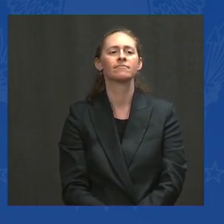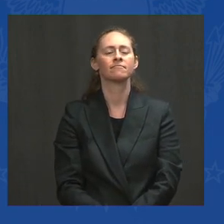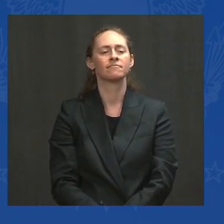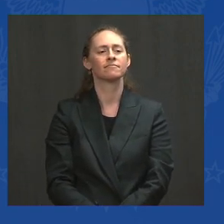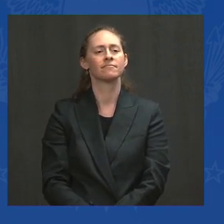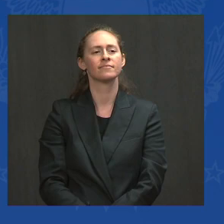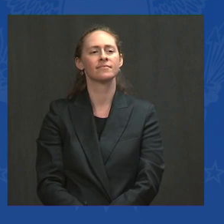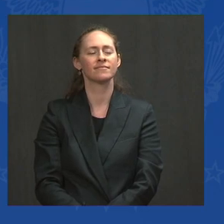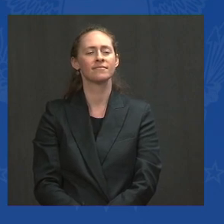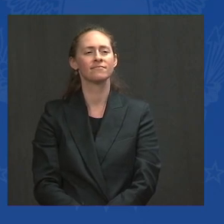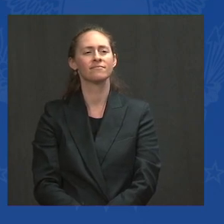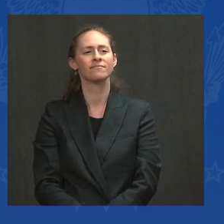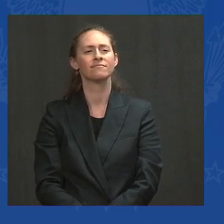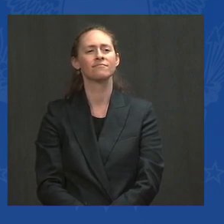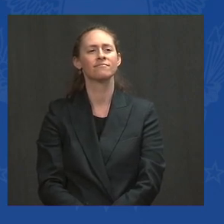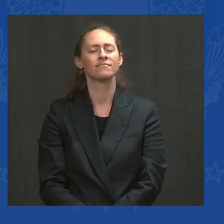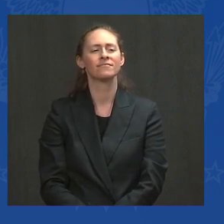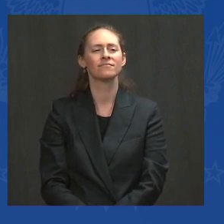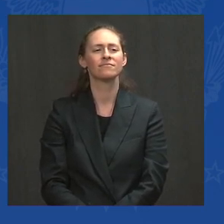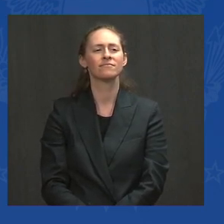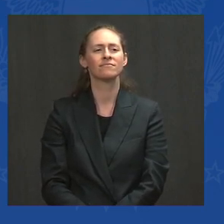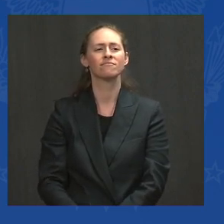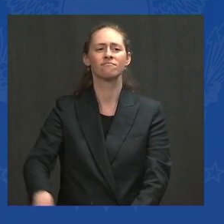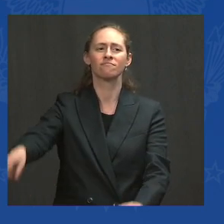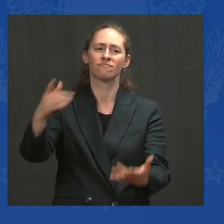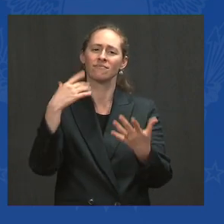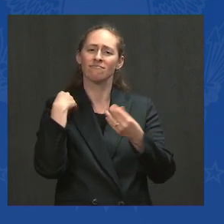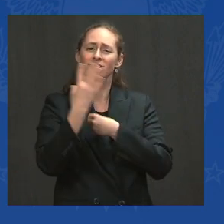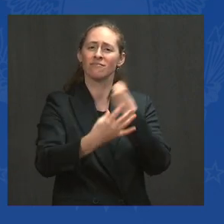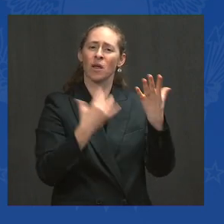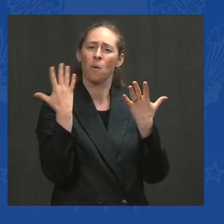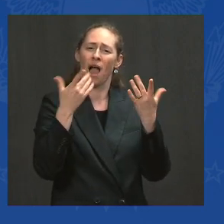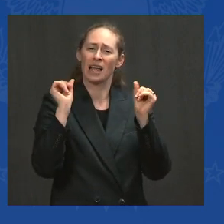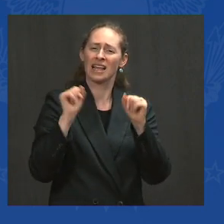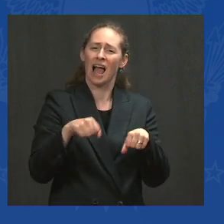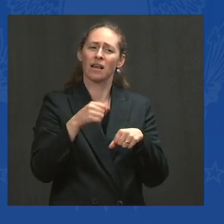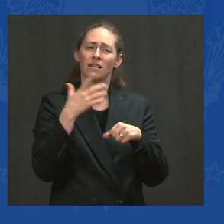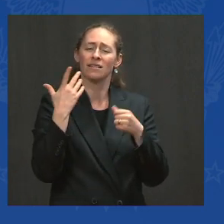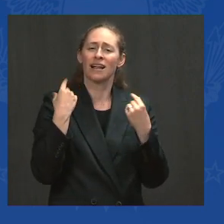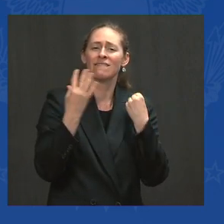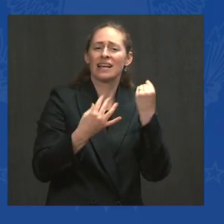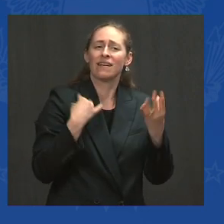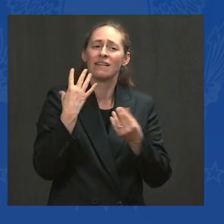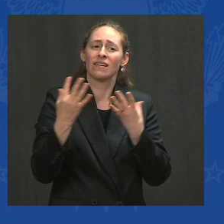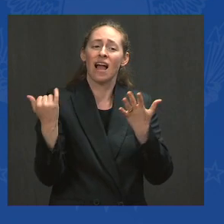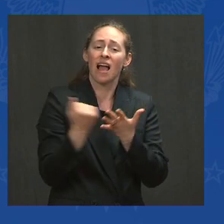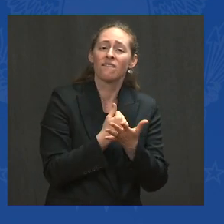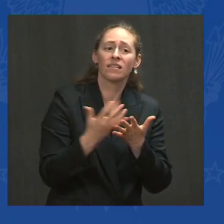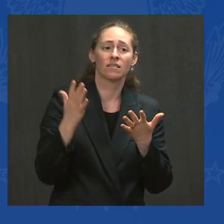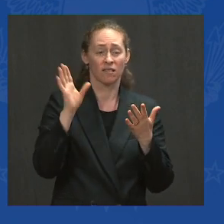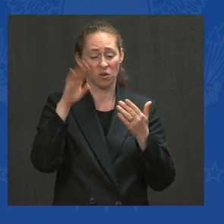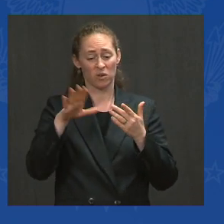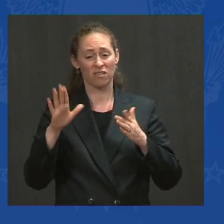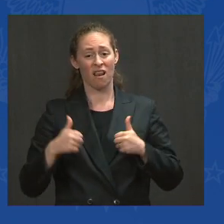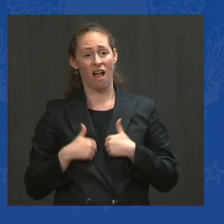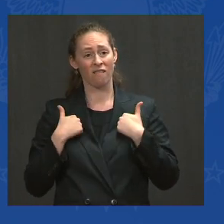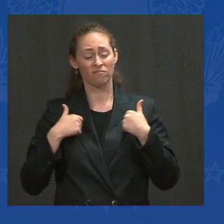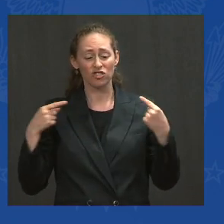Afghanistan, nor those whose lives have been immeasurably altered by wounds sustained in service to their country.